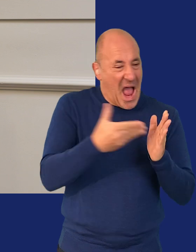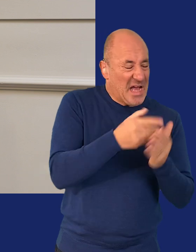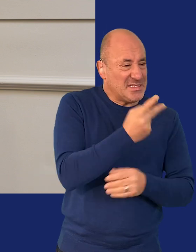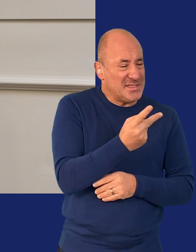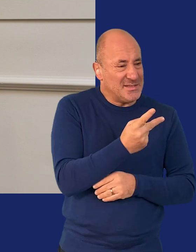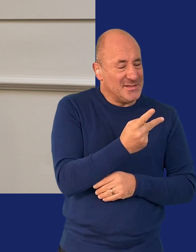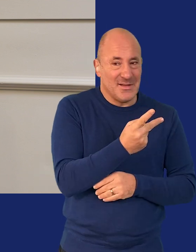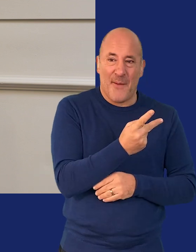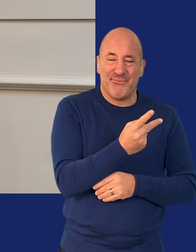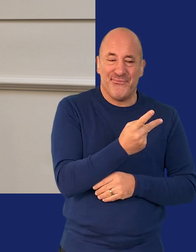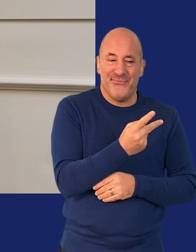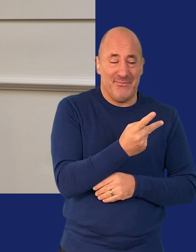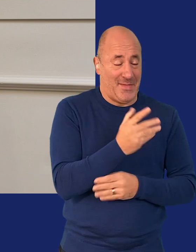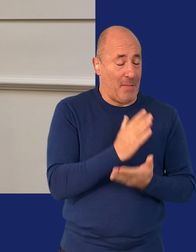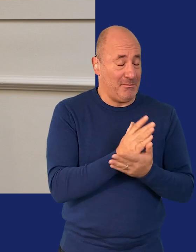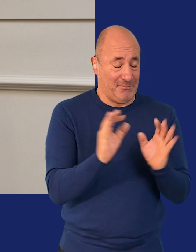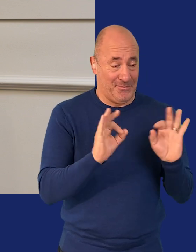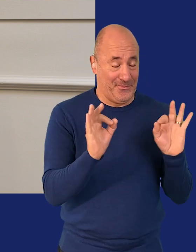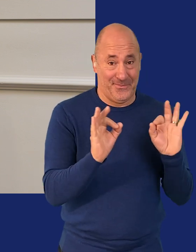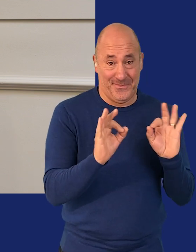powerful, um, yeah, like, and,